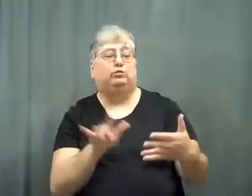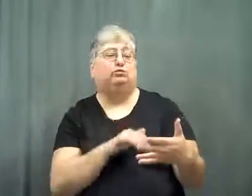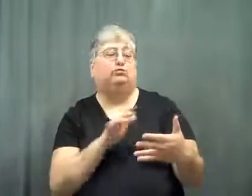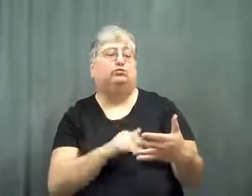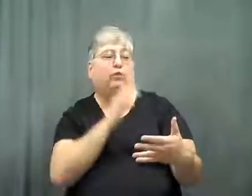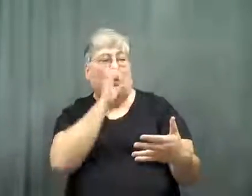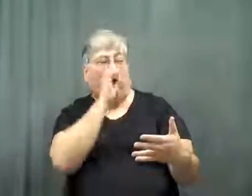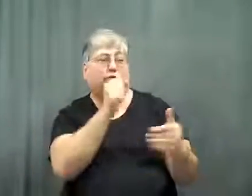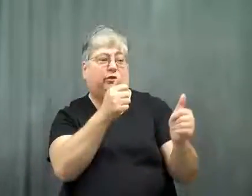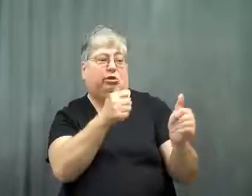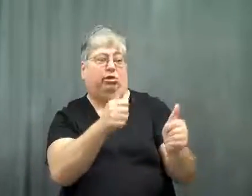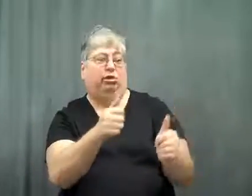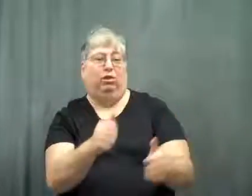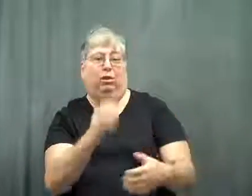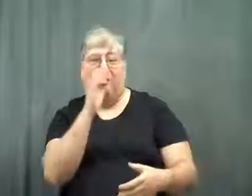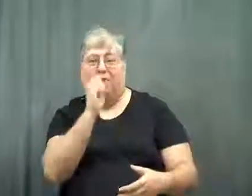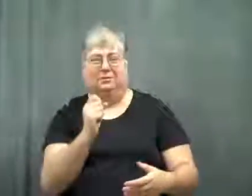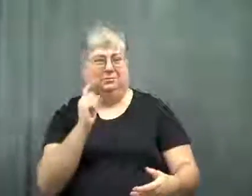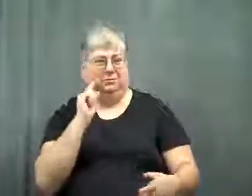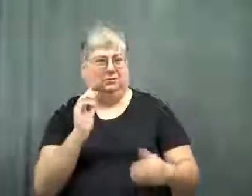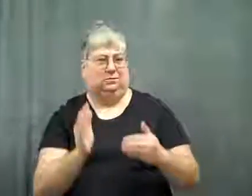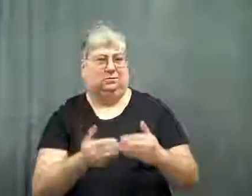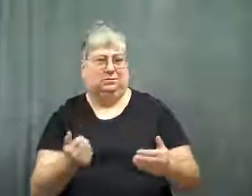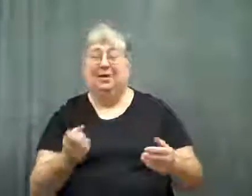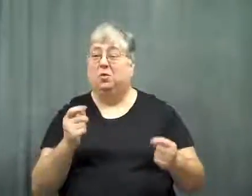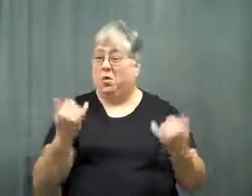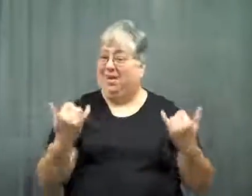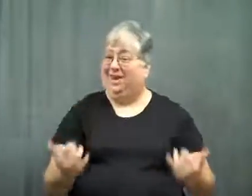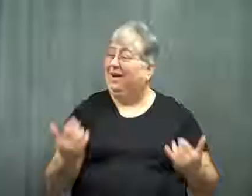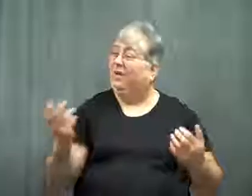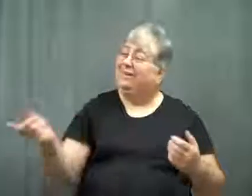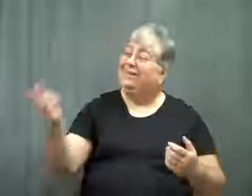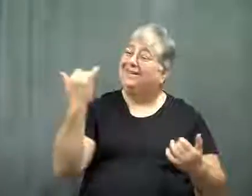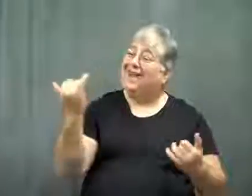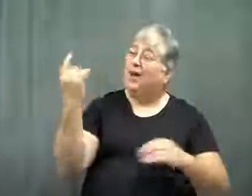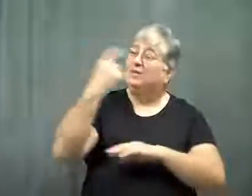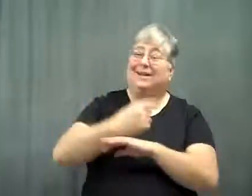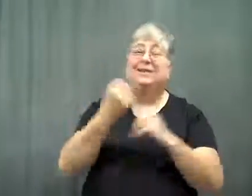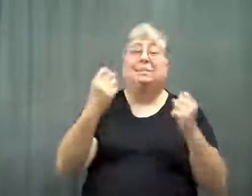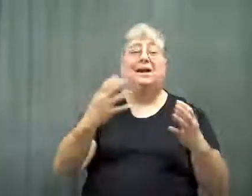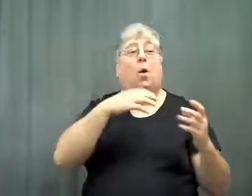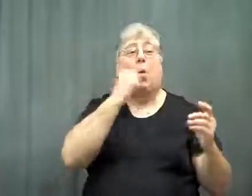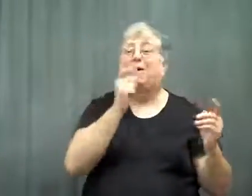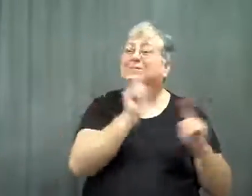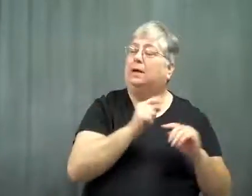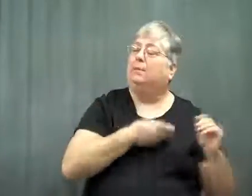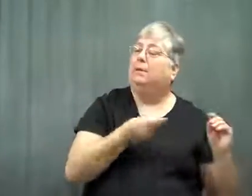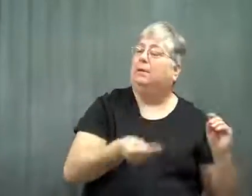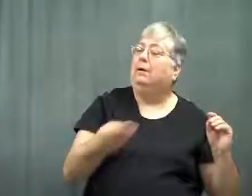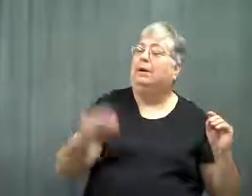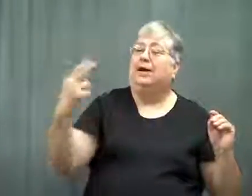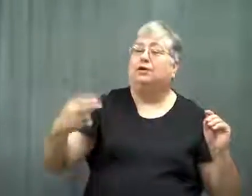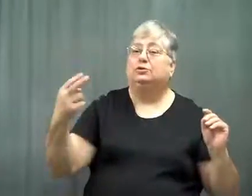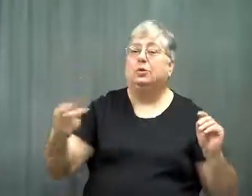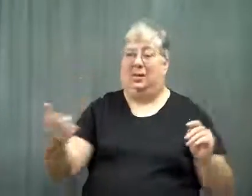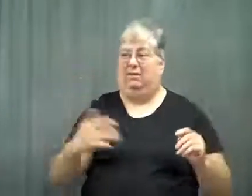The doctors watched them deteriorate. What an attitude! So nowadays, the elders pass on their history,